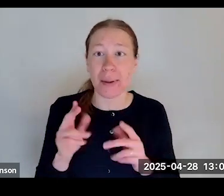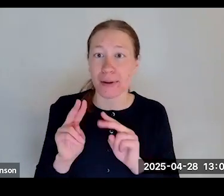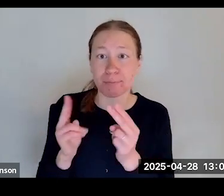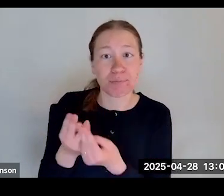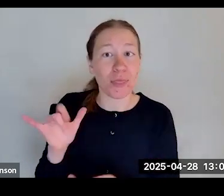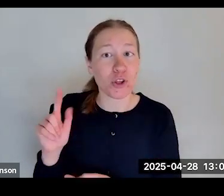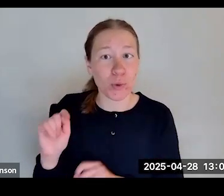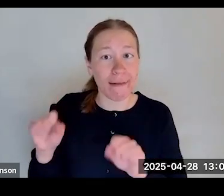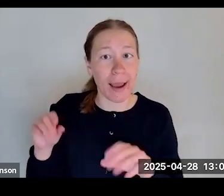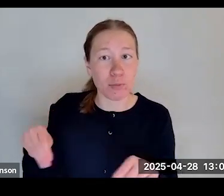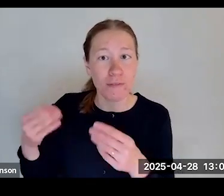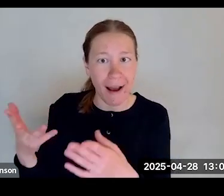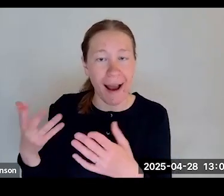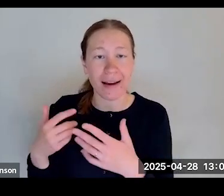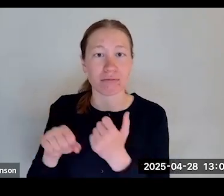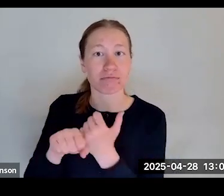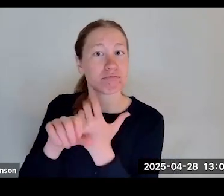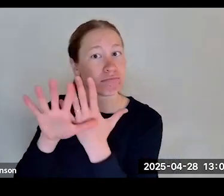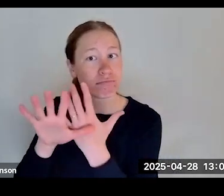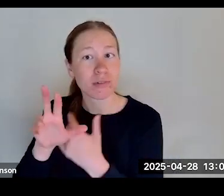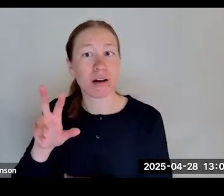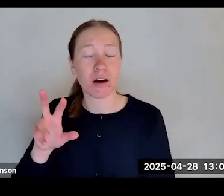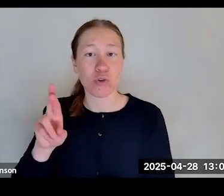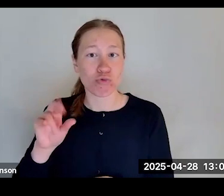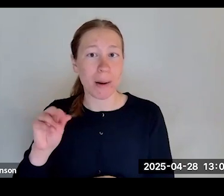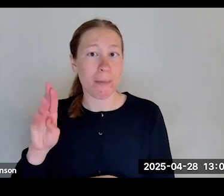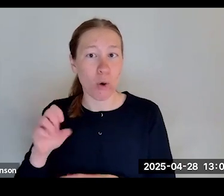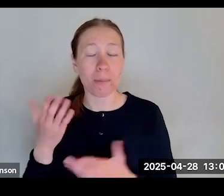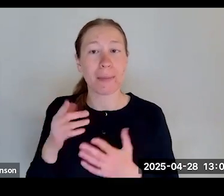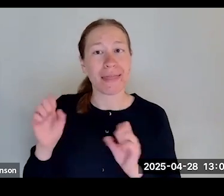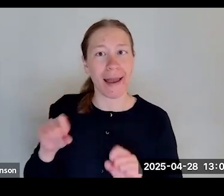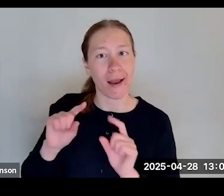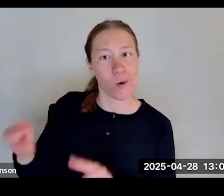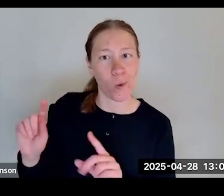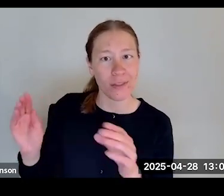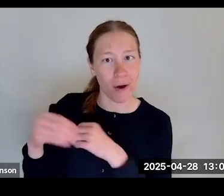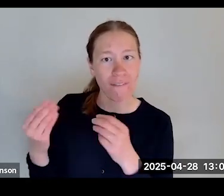to participate in meetings virtually? So maybe they go back to their office, they log in, they're still getting that content,